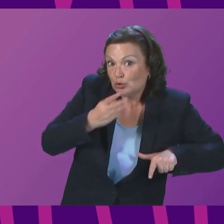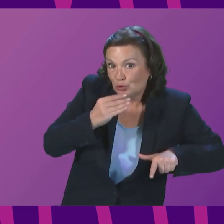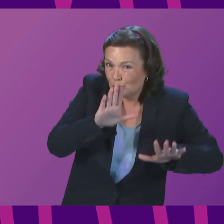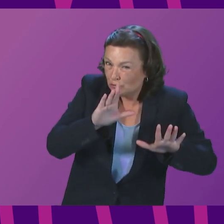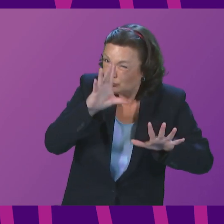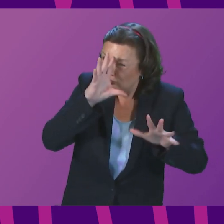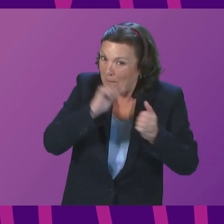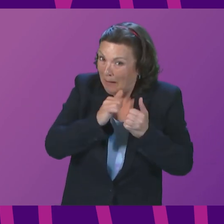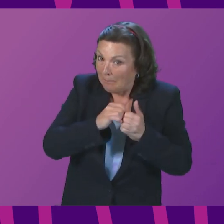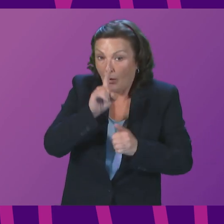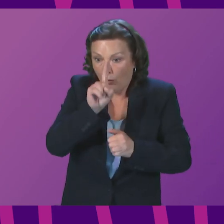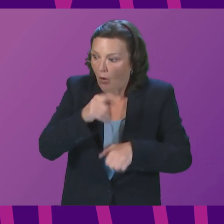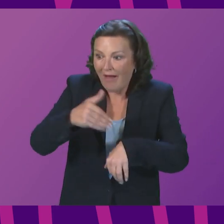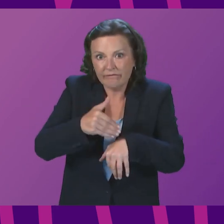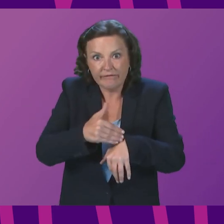the impact of vaccinations.